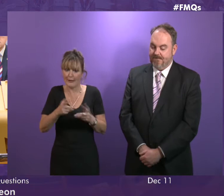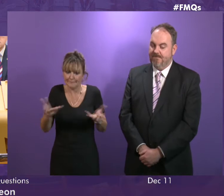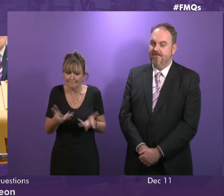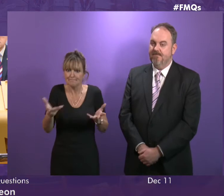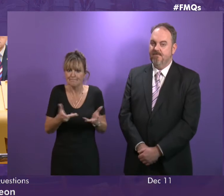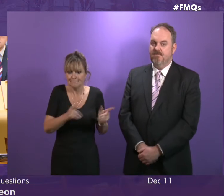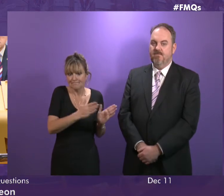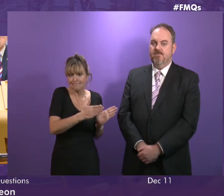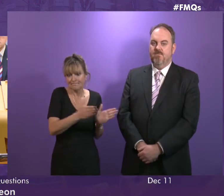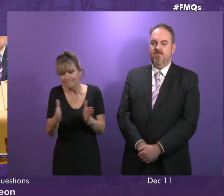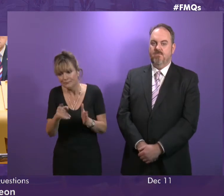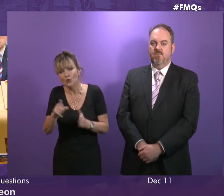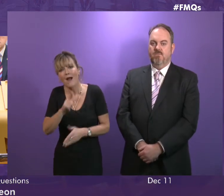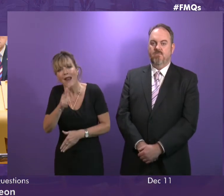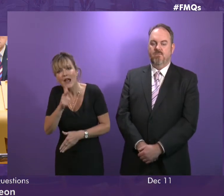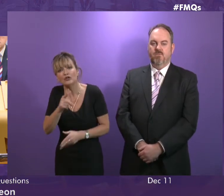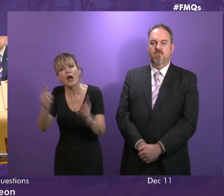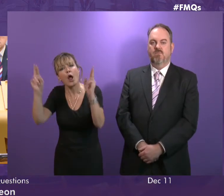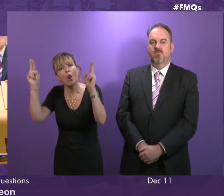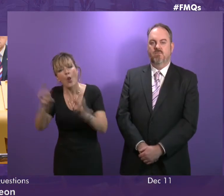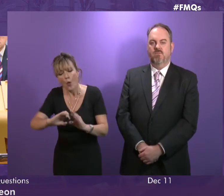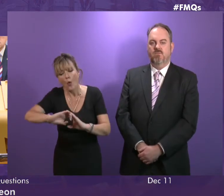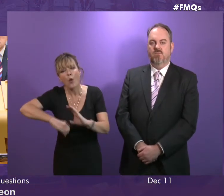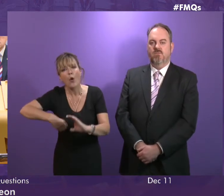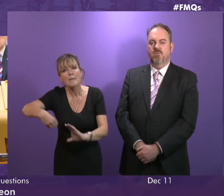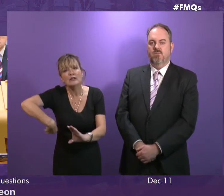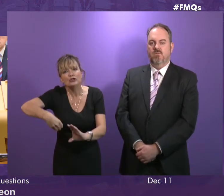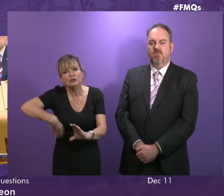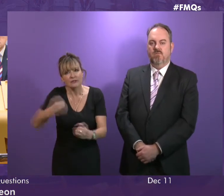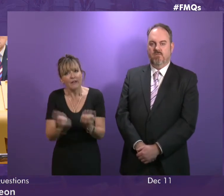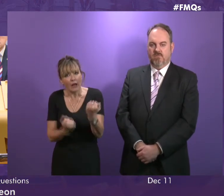vehicles. These things are already happening. Of course, we want them to accelerate, but